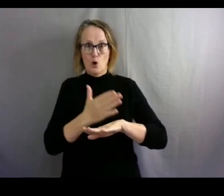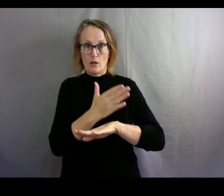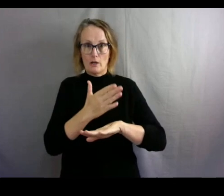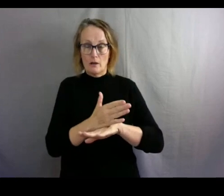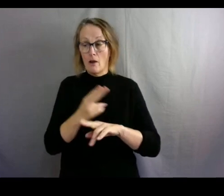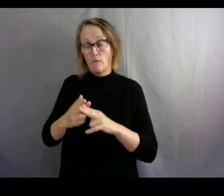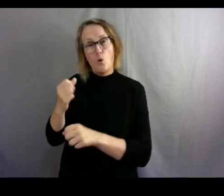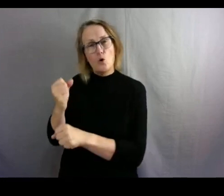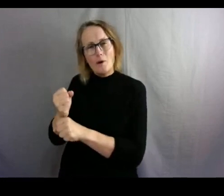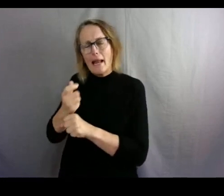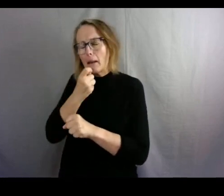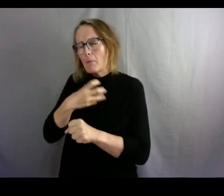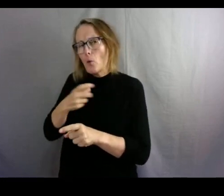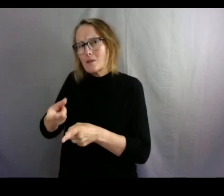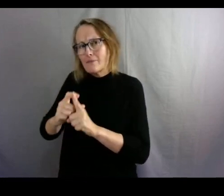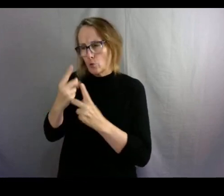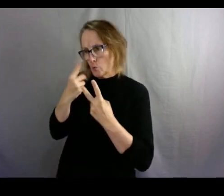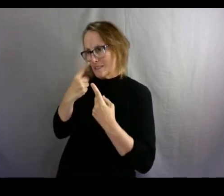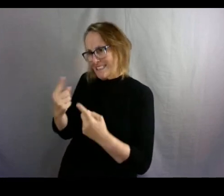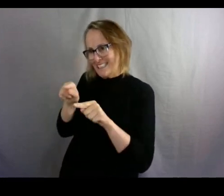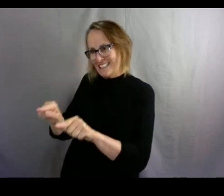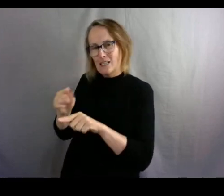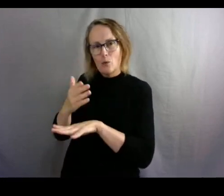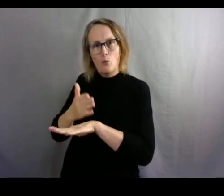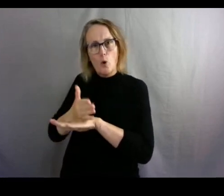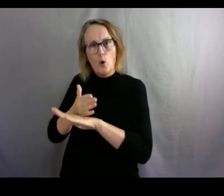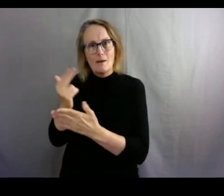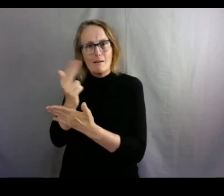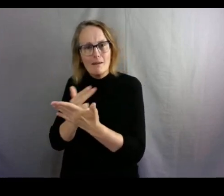because they knew only a few works.